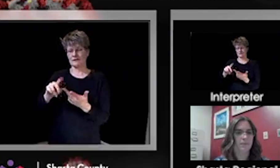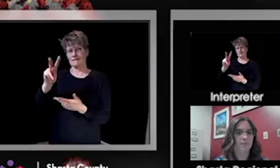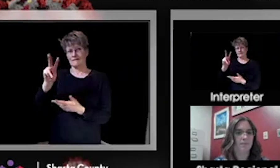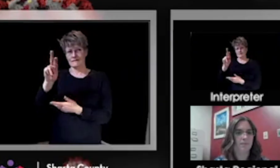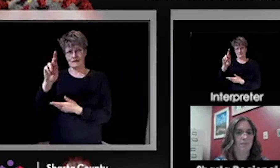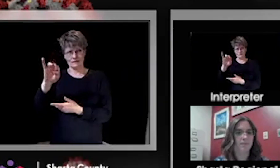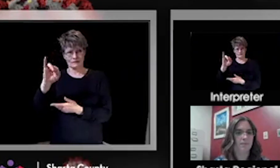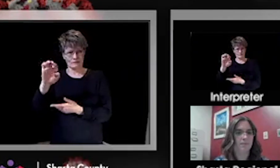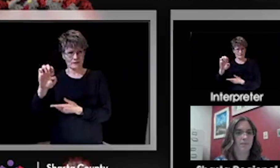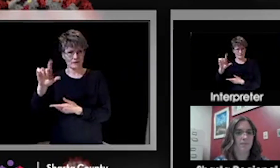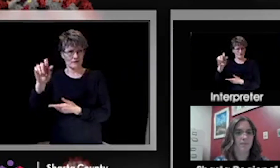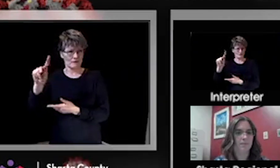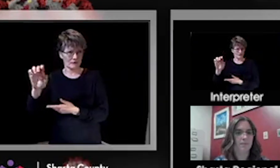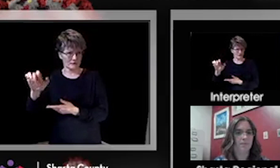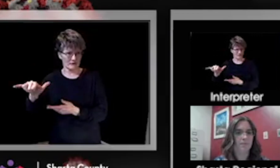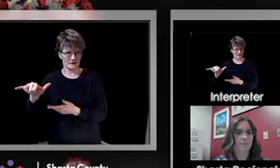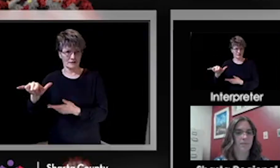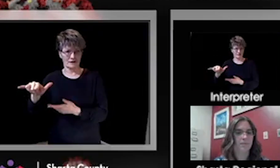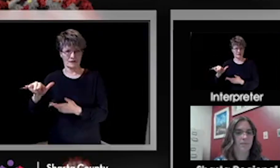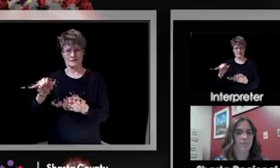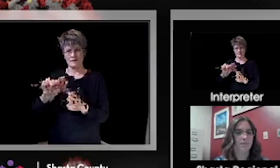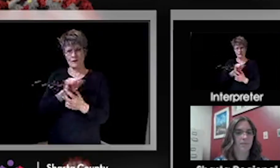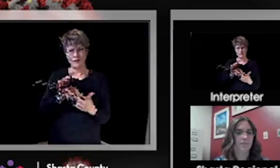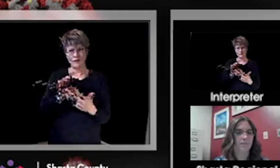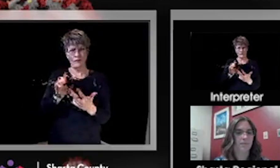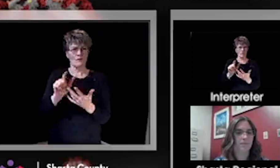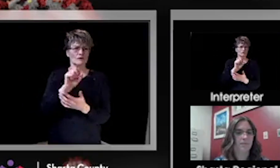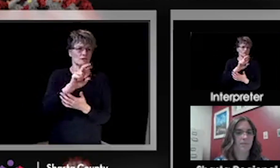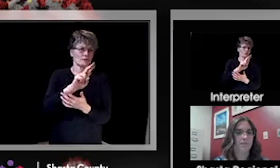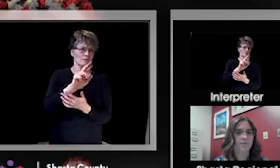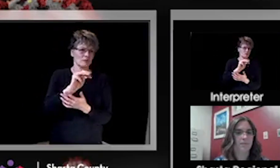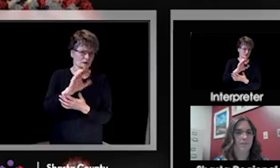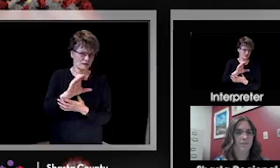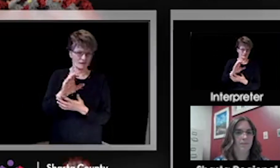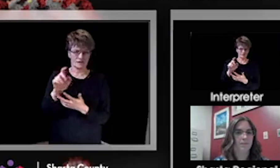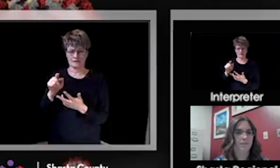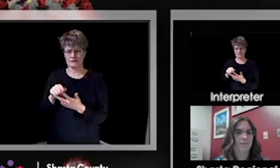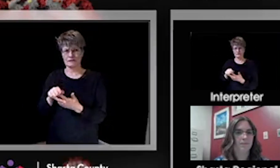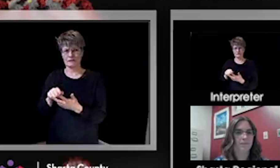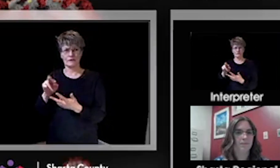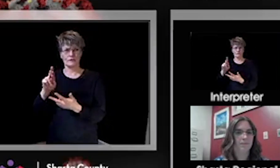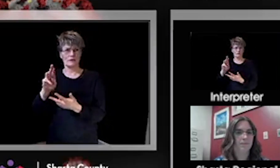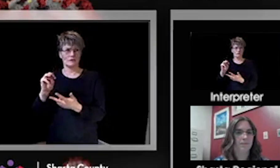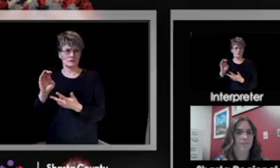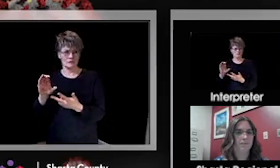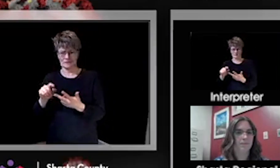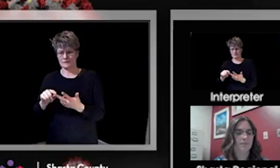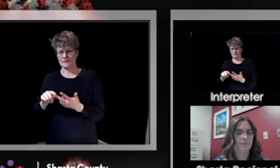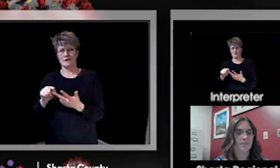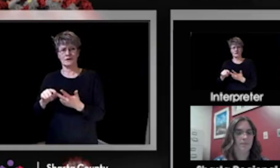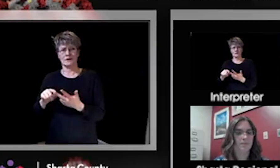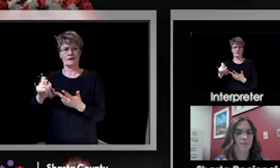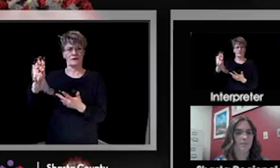District. I don’t think I missed anybody. Do any of our hospital partners have anything